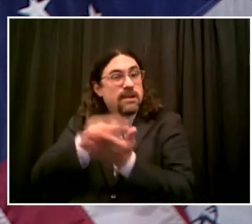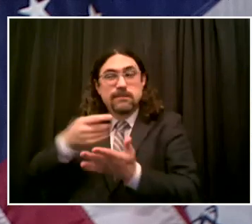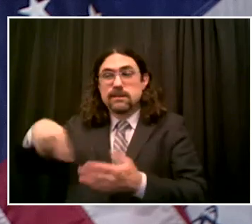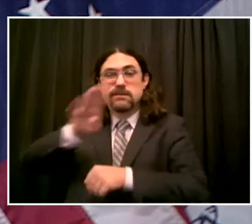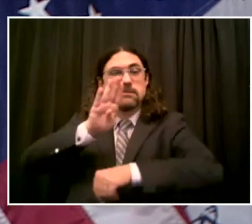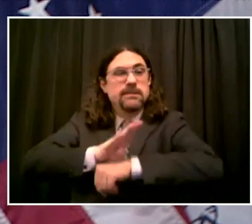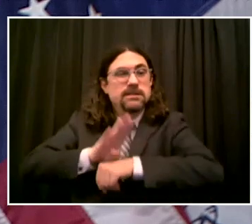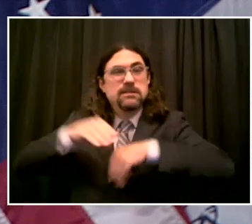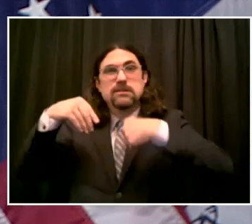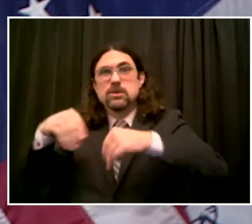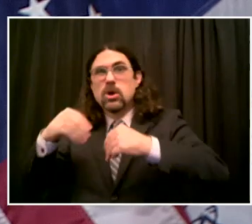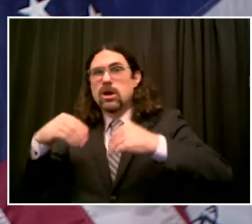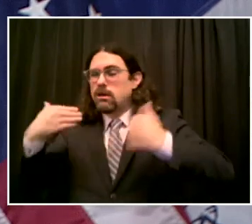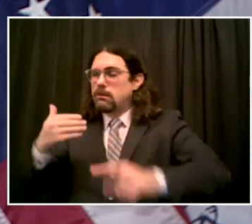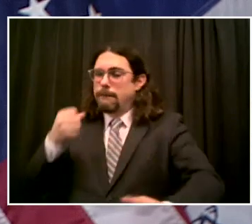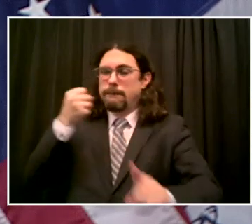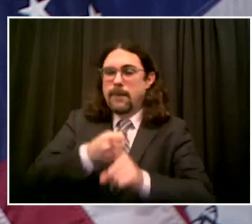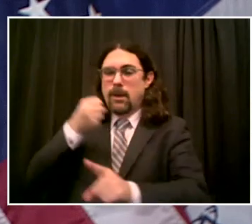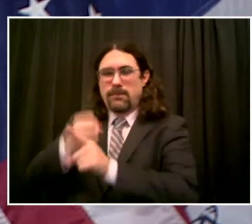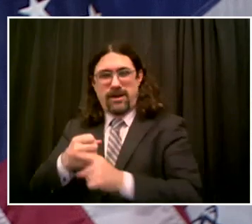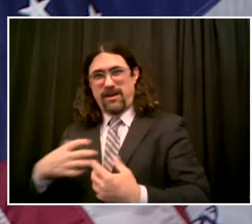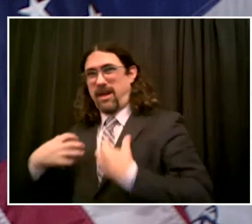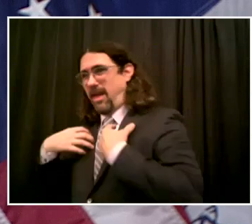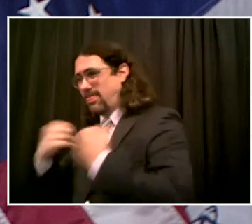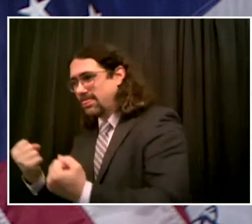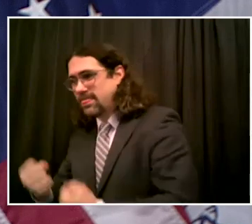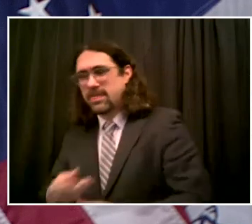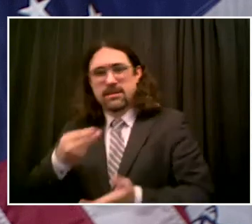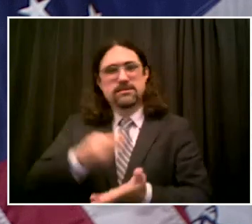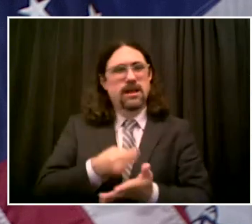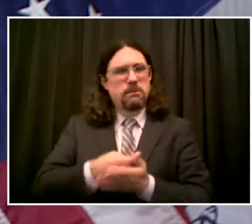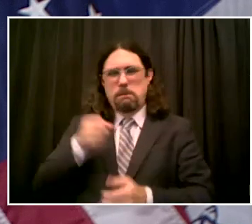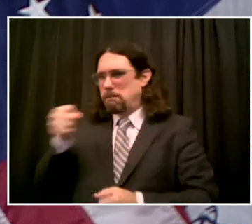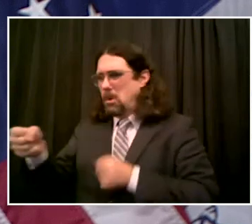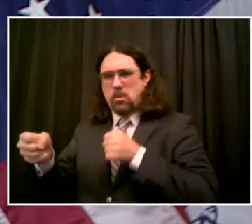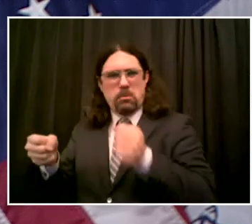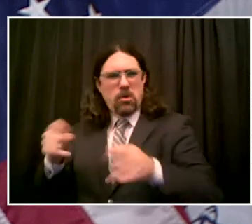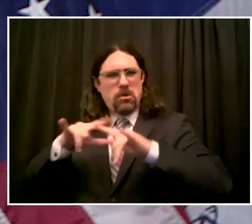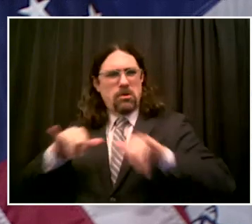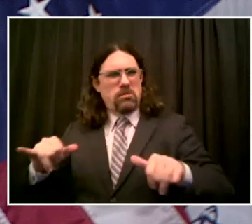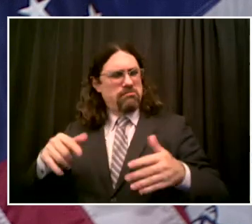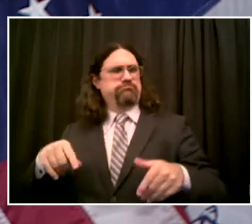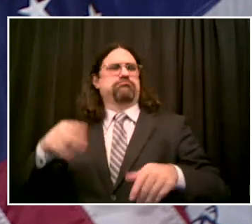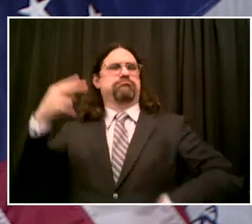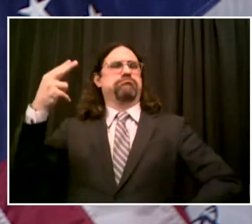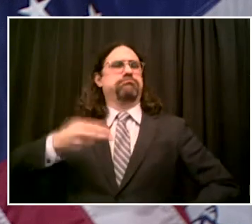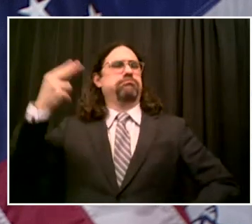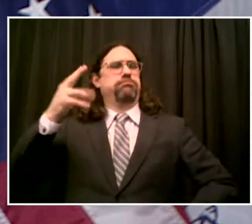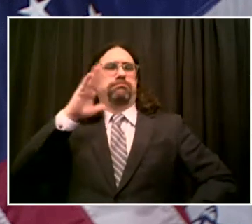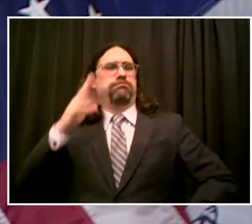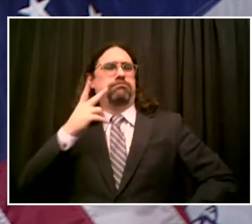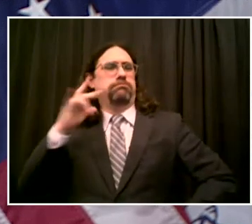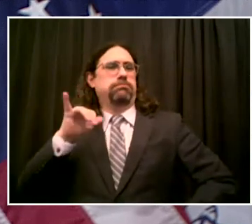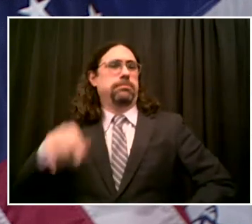ECONOM CICRISIS IN80 YEARS, AND IT'S HURTING EVERONYE SO DEEPLY AND IT'S PARTICULARLY